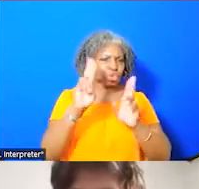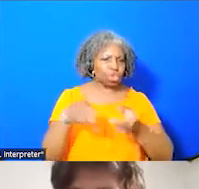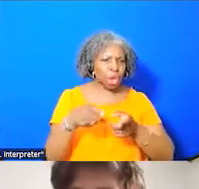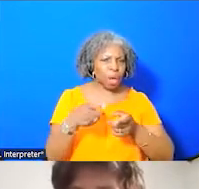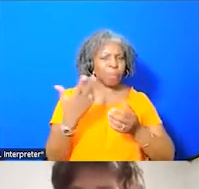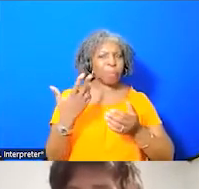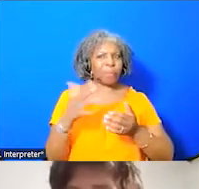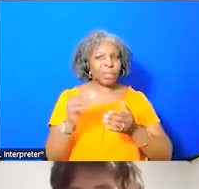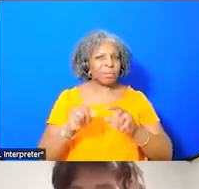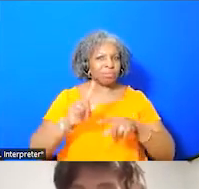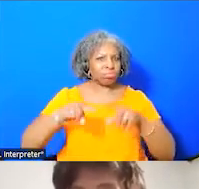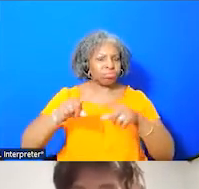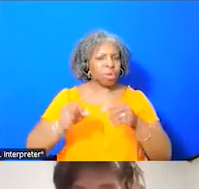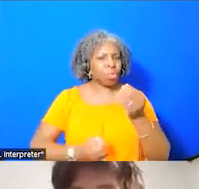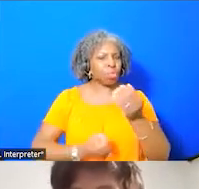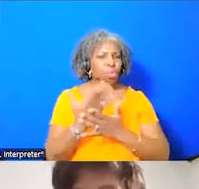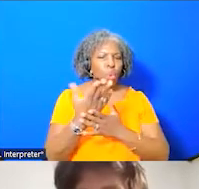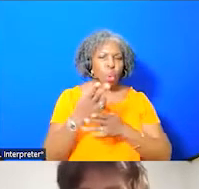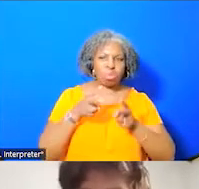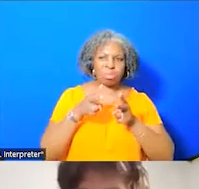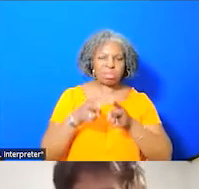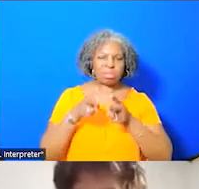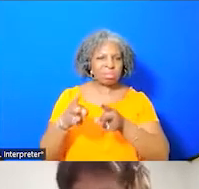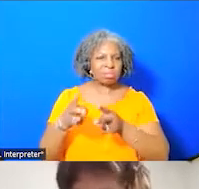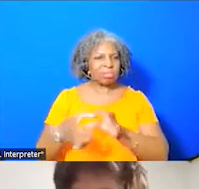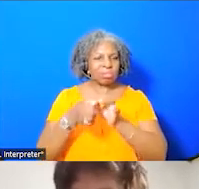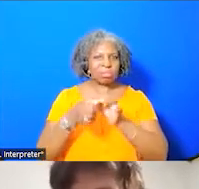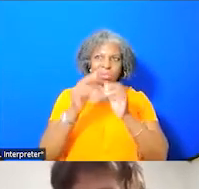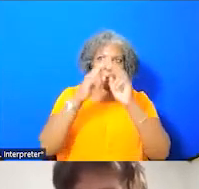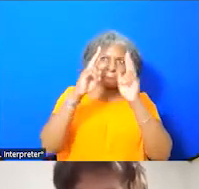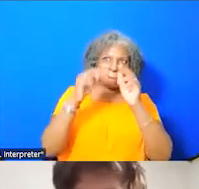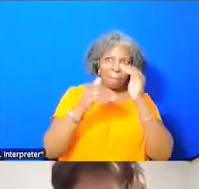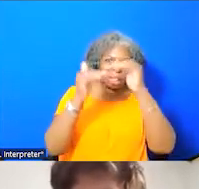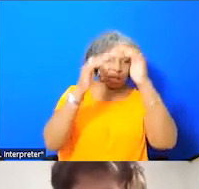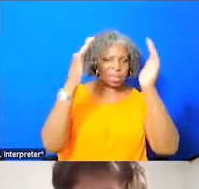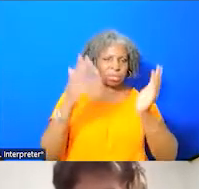the within the building kind of showing all the different realities of how food is grown.